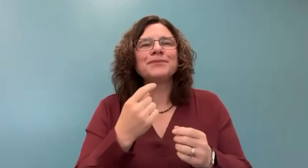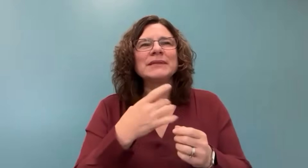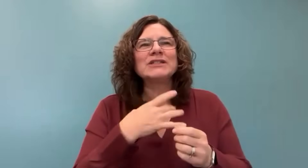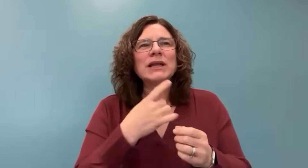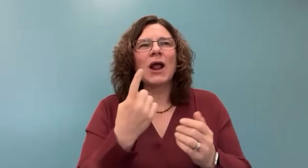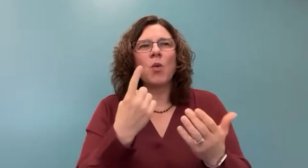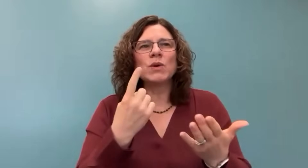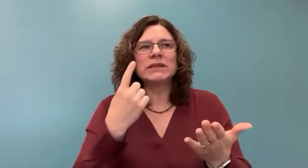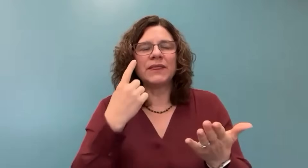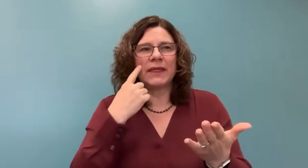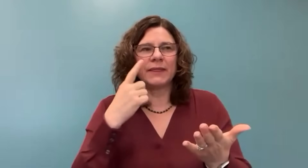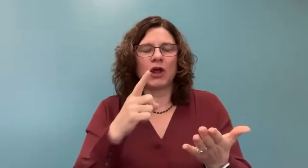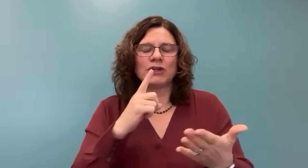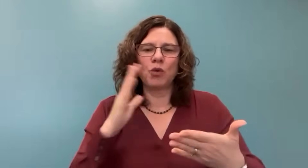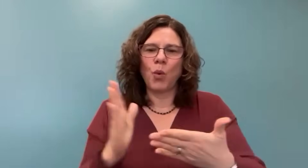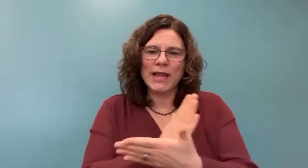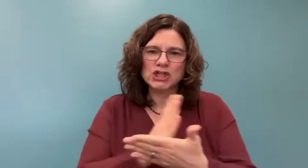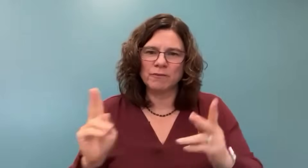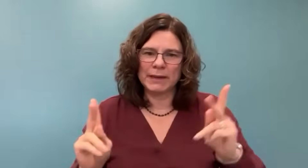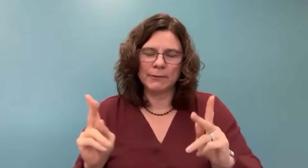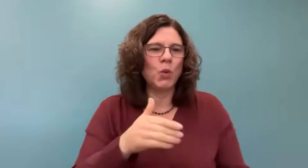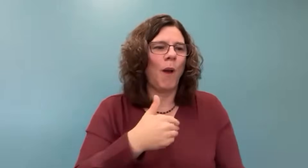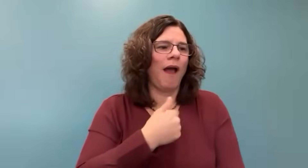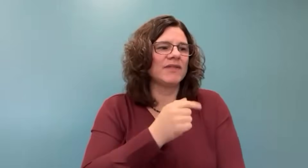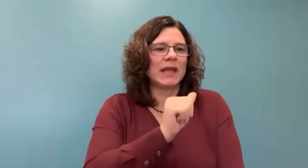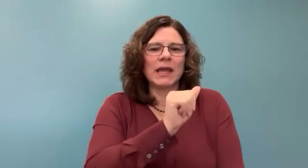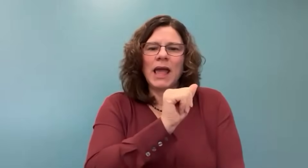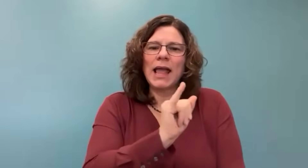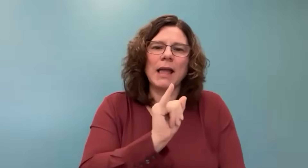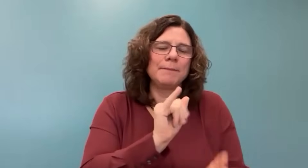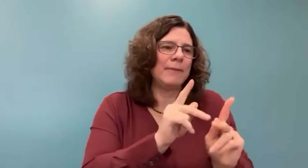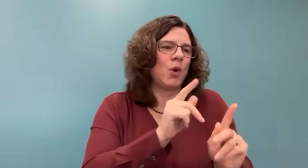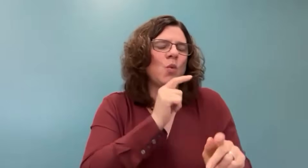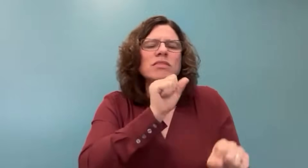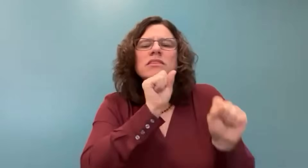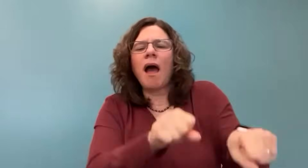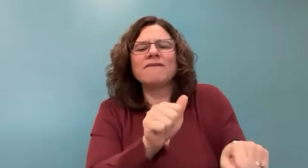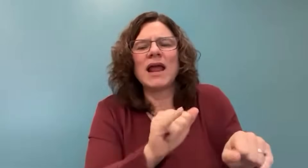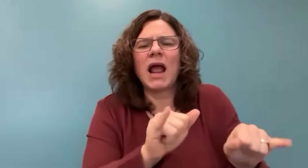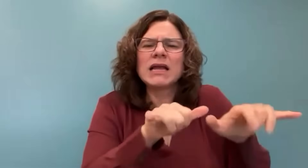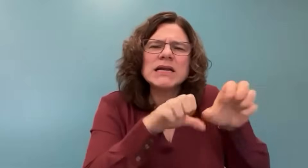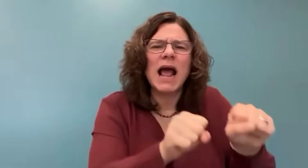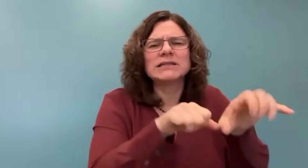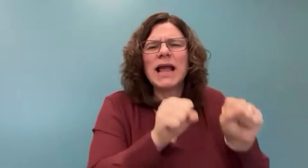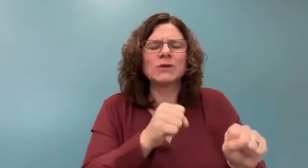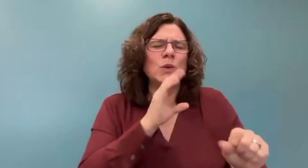I think there’s a range of people, from those who love AI